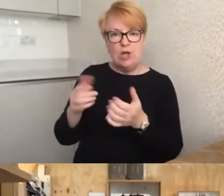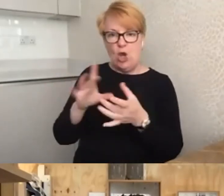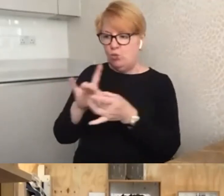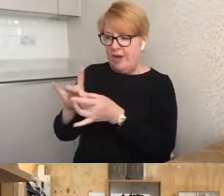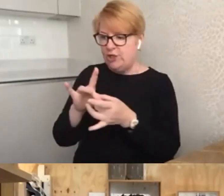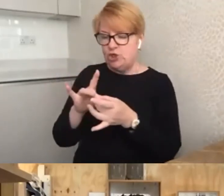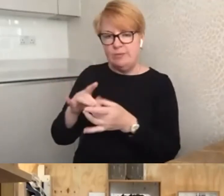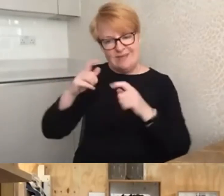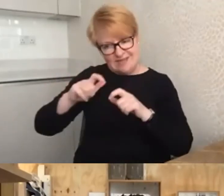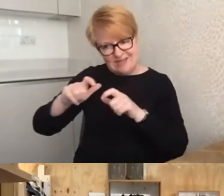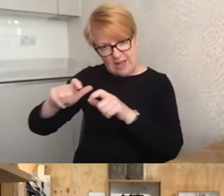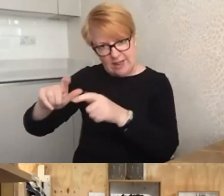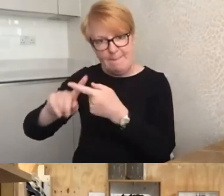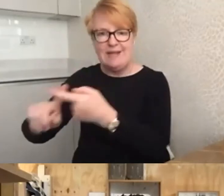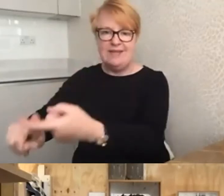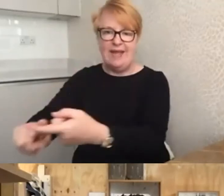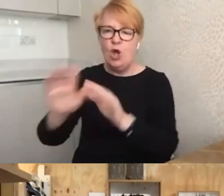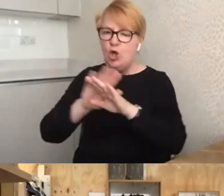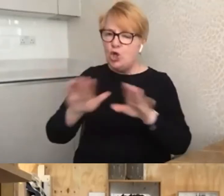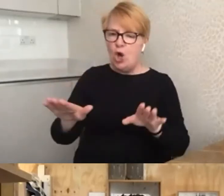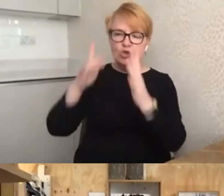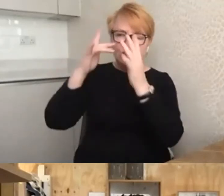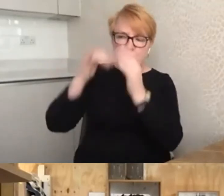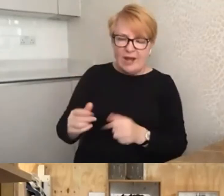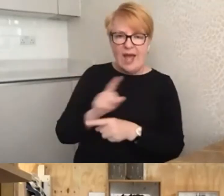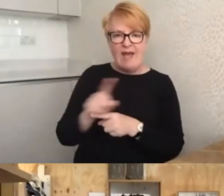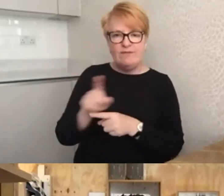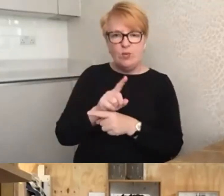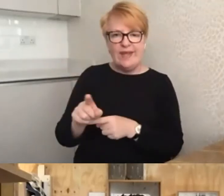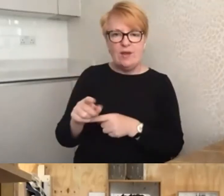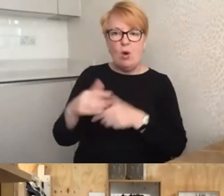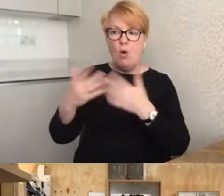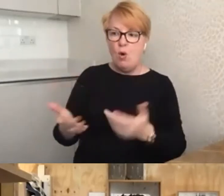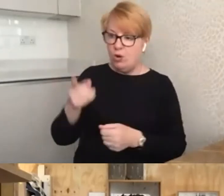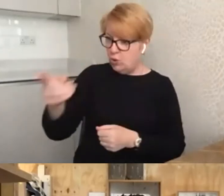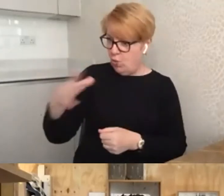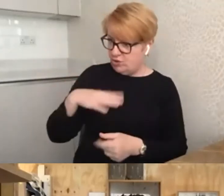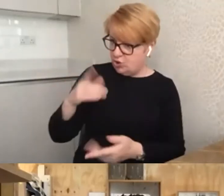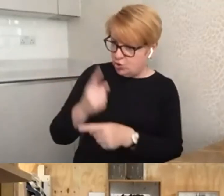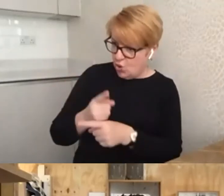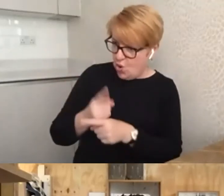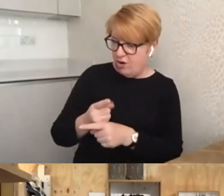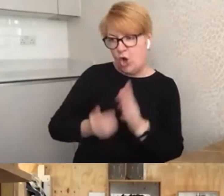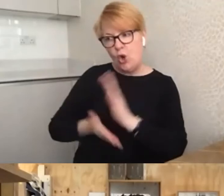That doesn't mean weekly check ins, but it can be, do you want to talk with us, to go for a walk and talk? What are you up to since we last saw you?